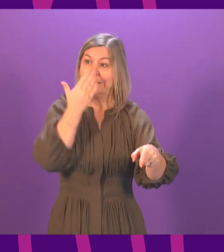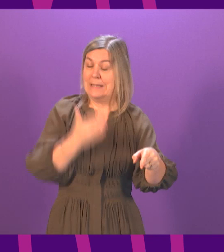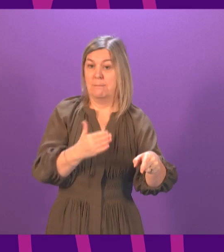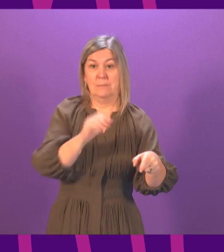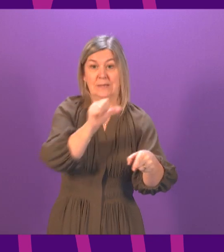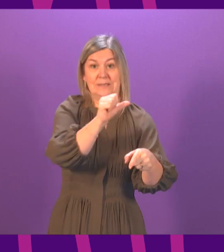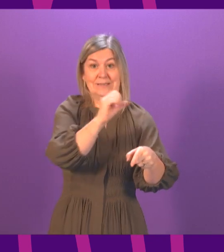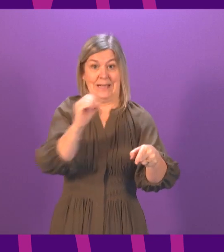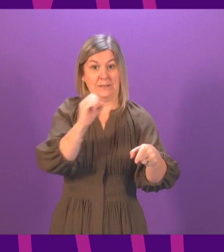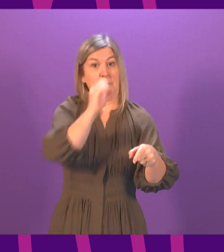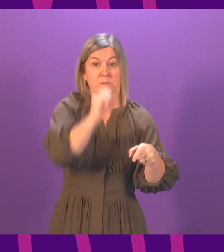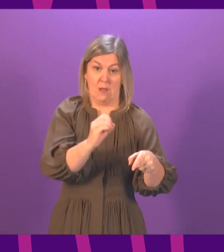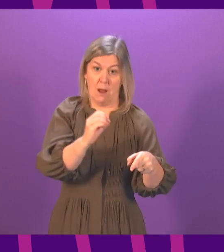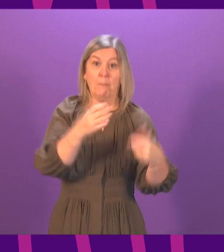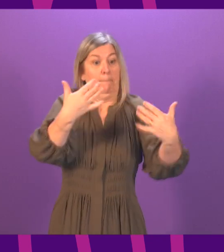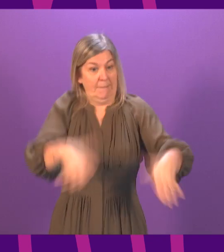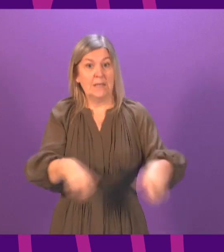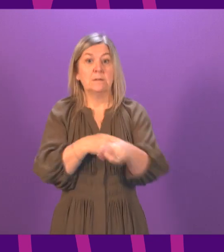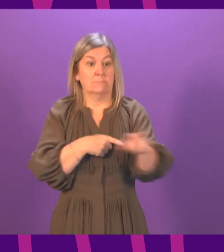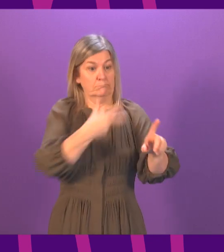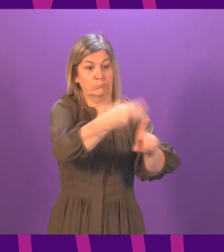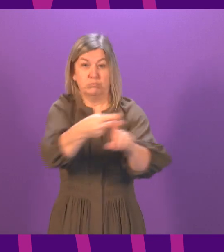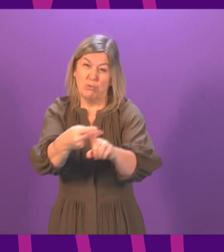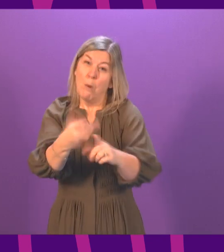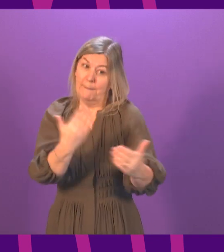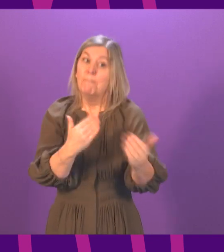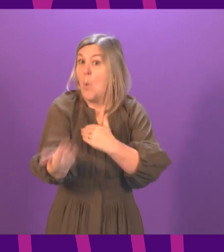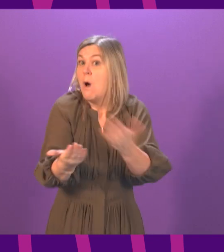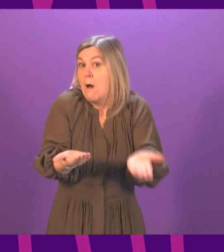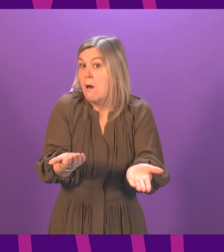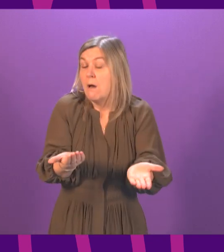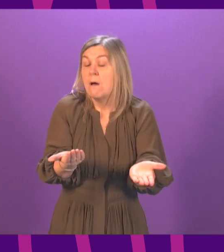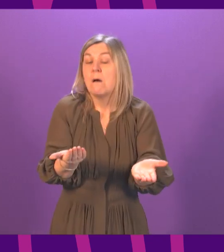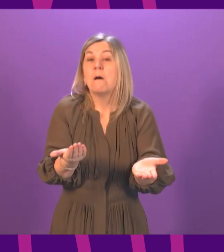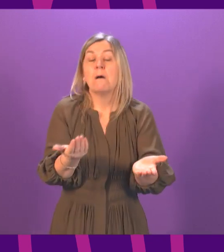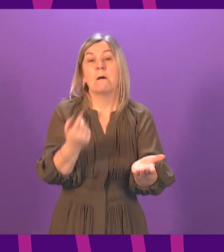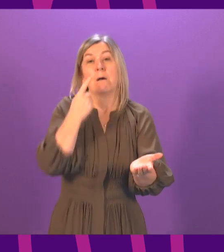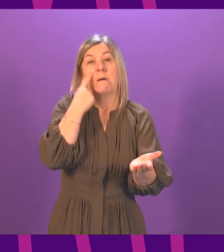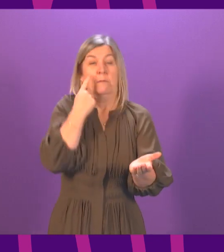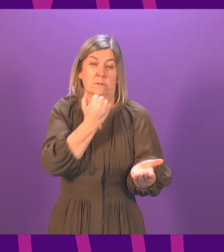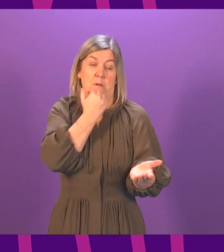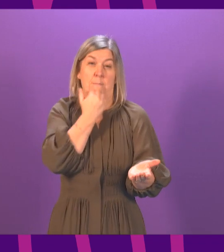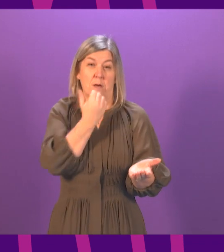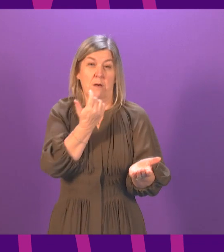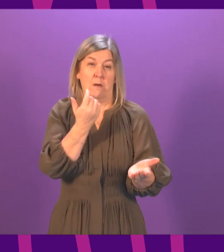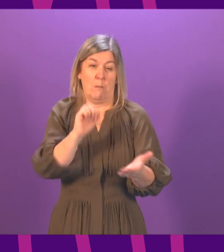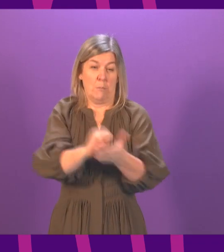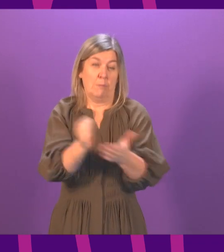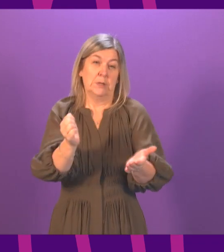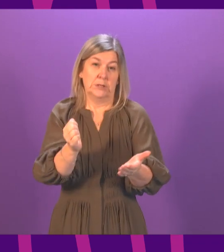60 per cent or perhaps slightly above 60 per cent—the total figure will be published as soon